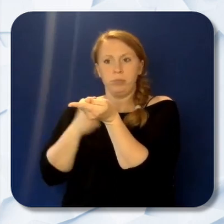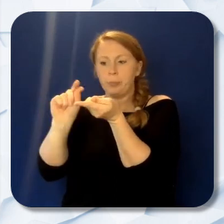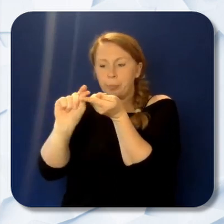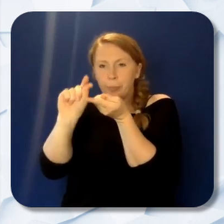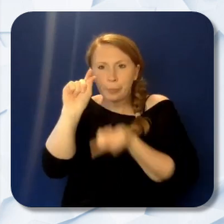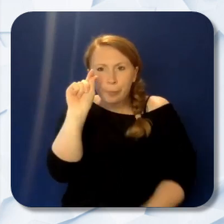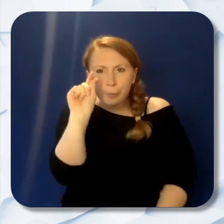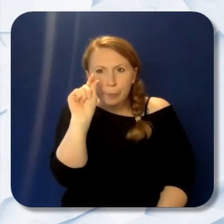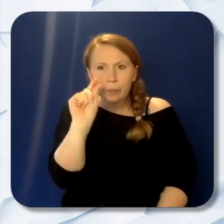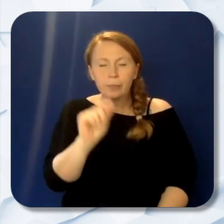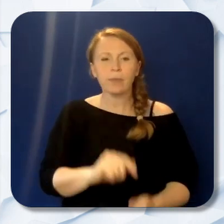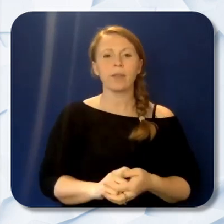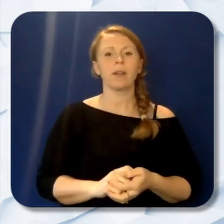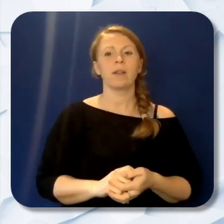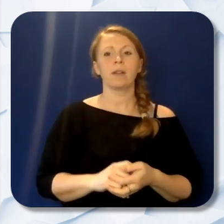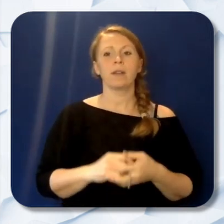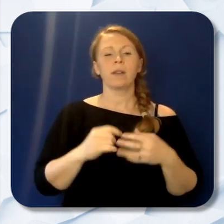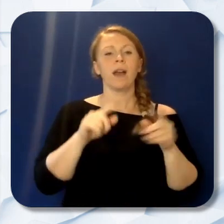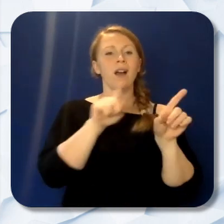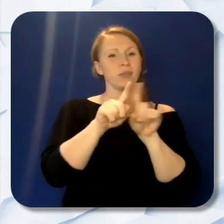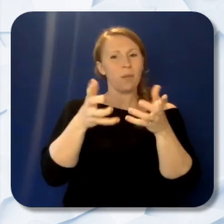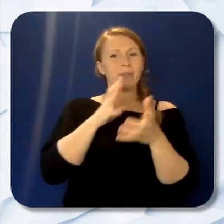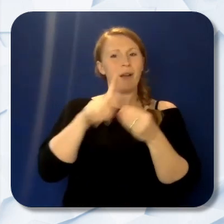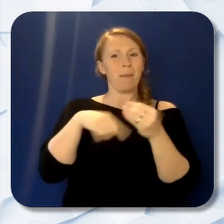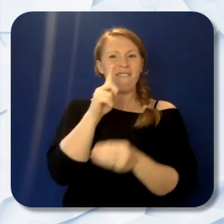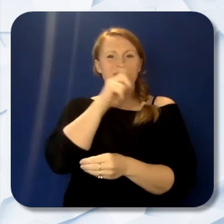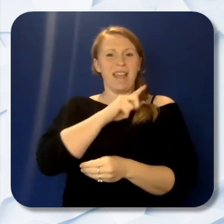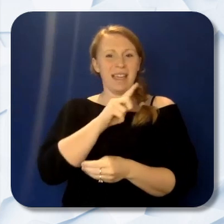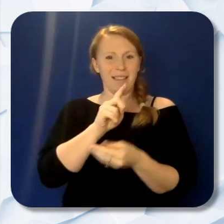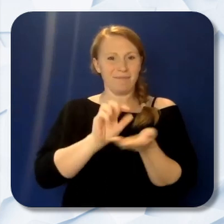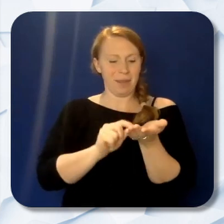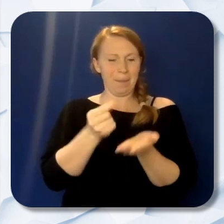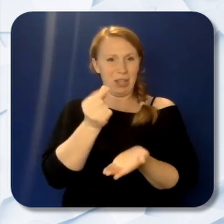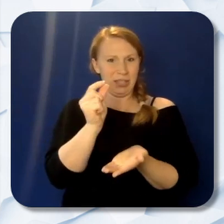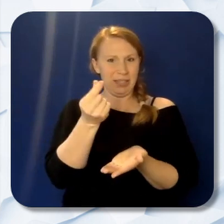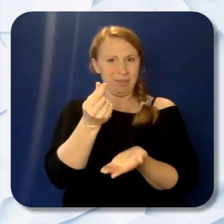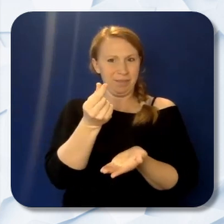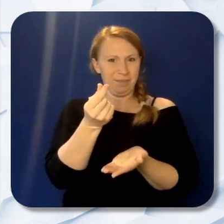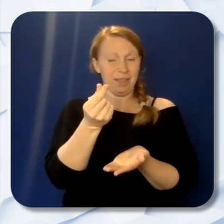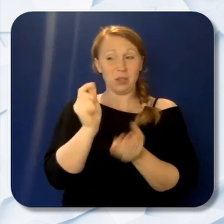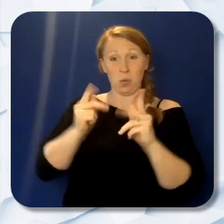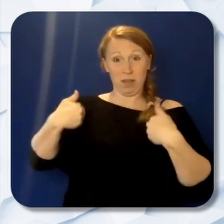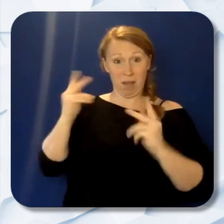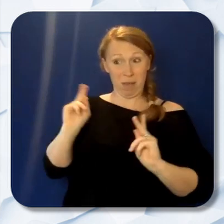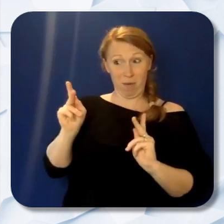I want to talk for a minute, also about fake pills, because when we, when we talk about young people and Fentanyl, we're often talking about fake pills.